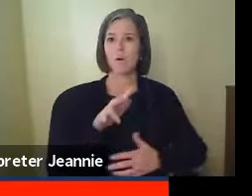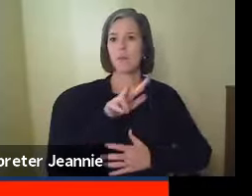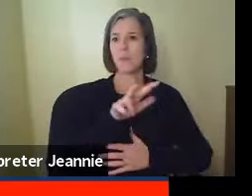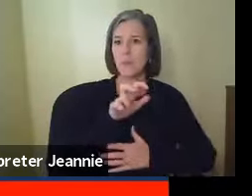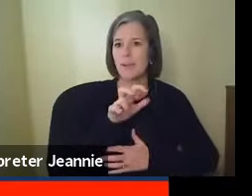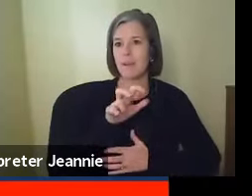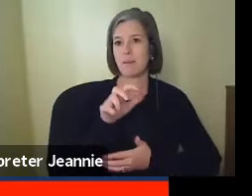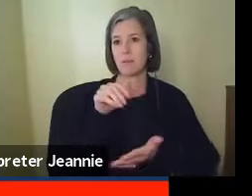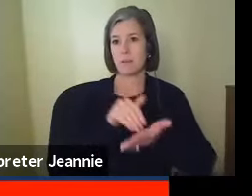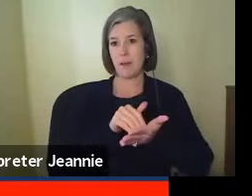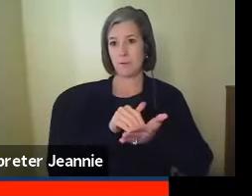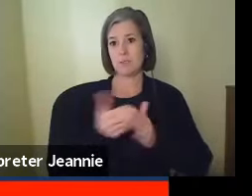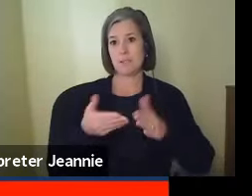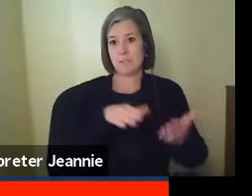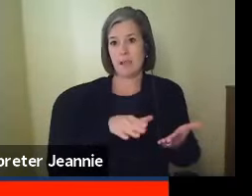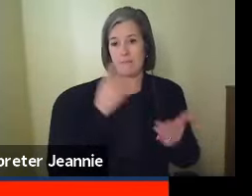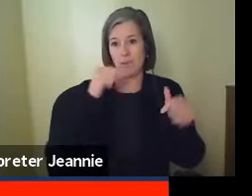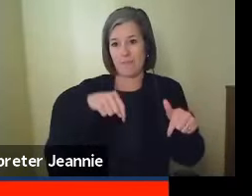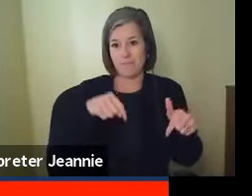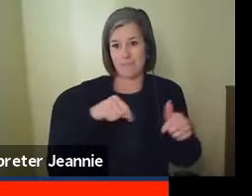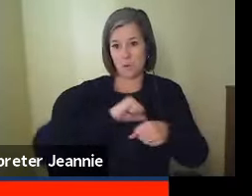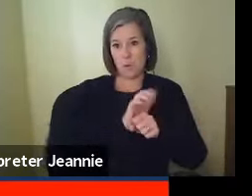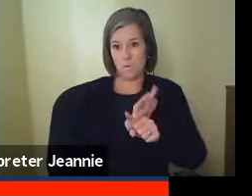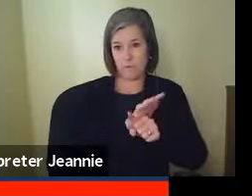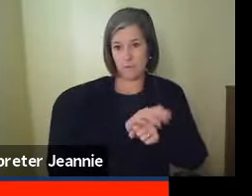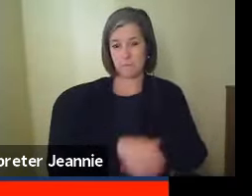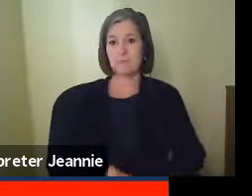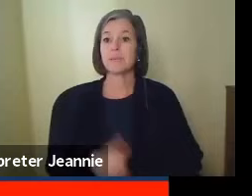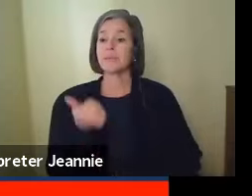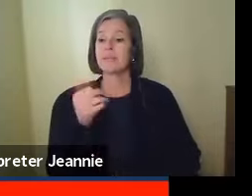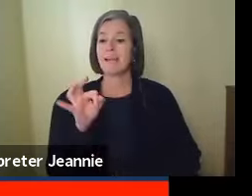with this pandemic. In 1968 there was an avian flu pandemic